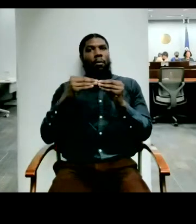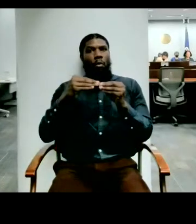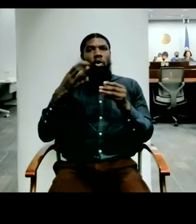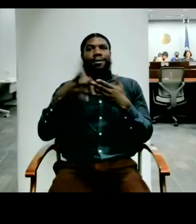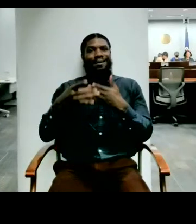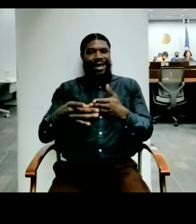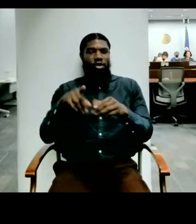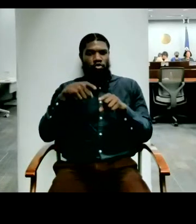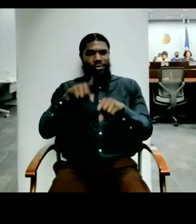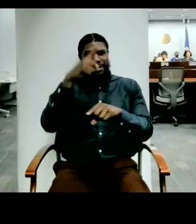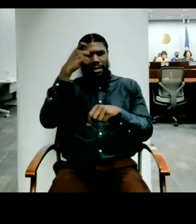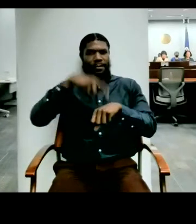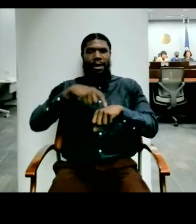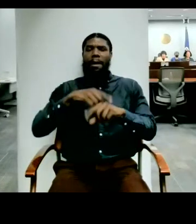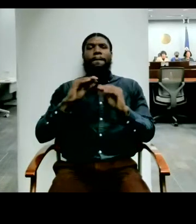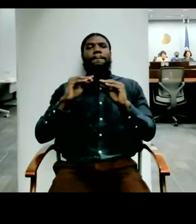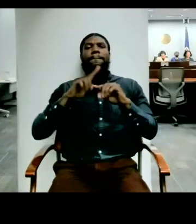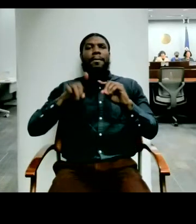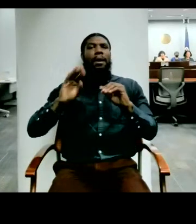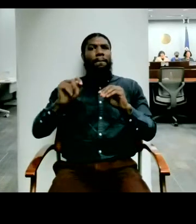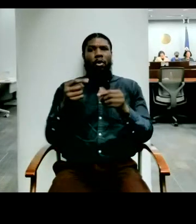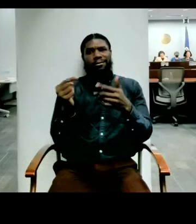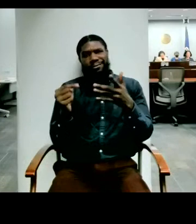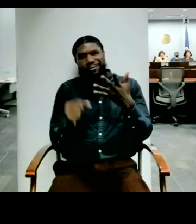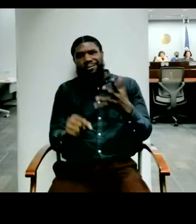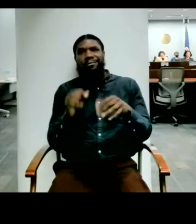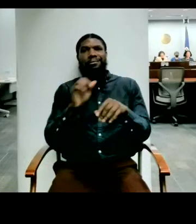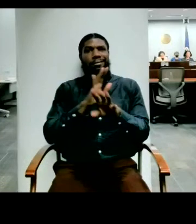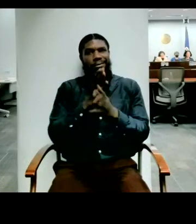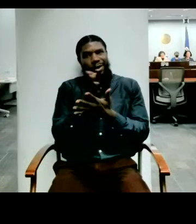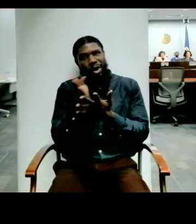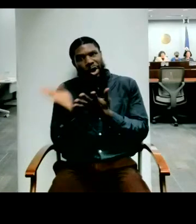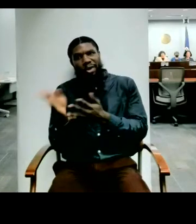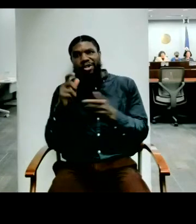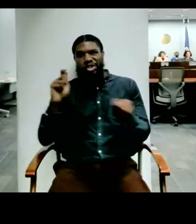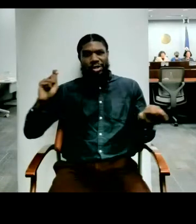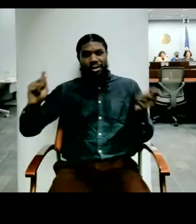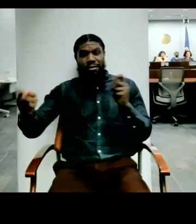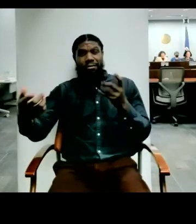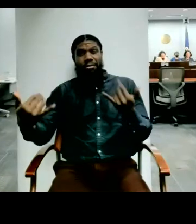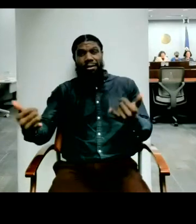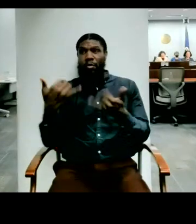There is so many different areas again it is evolving, got a new workplace. Remote work is very much the way the game is right now.